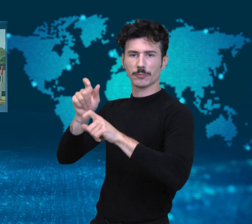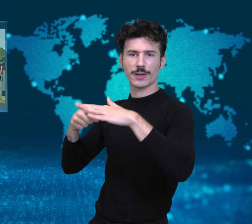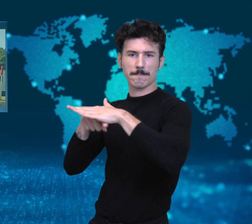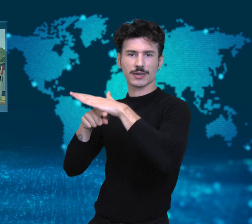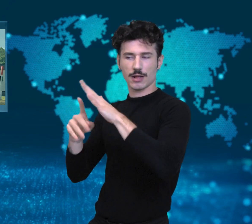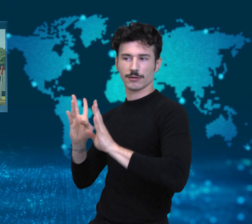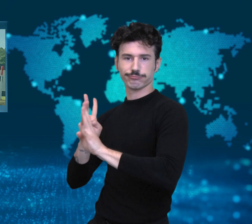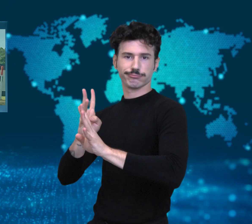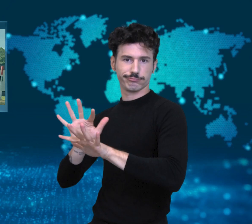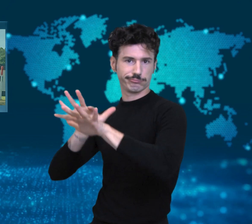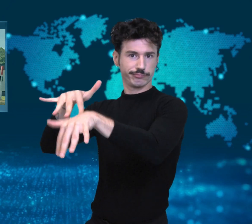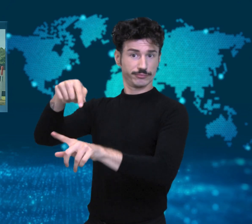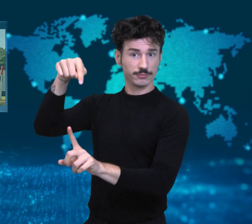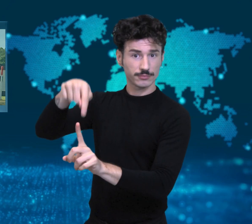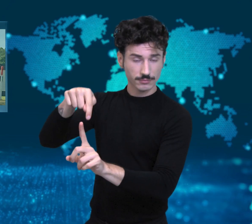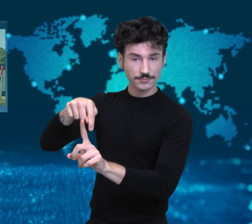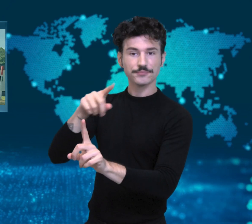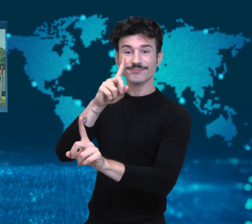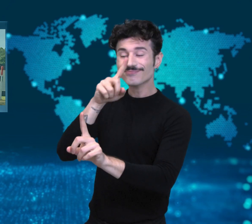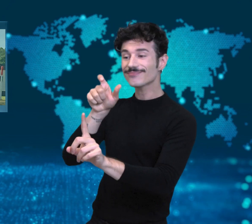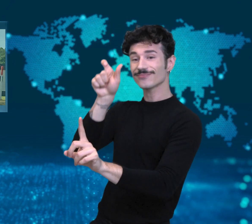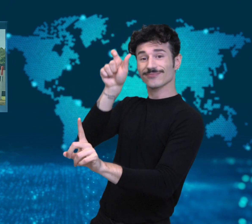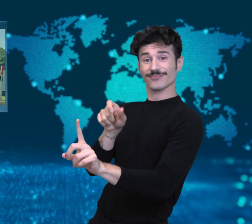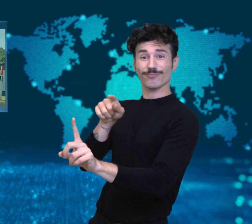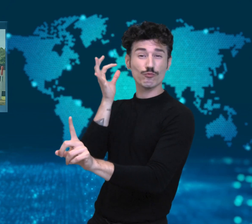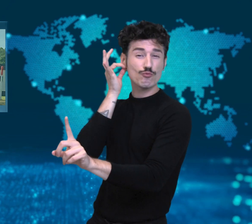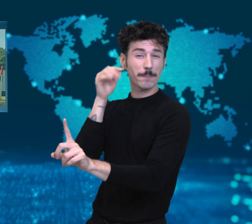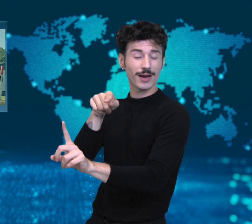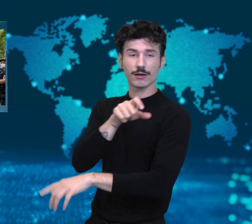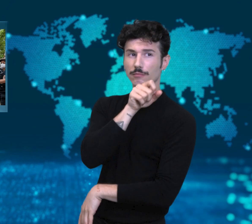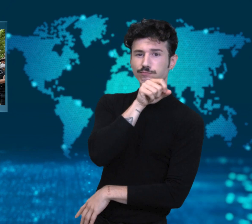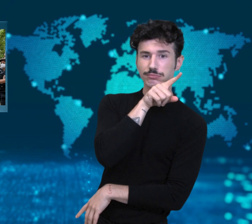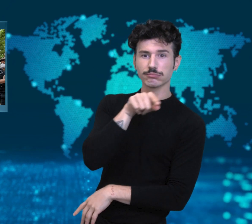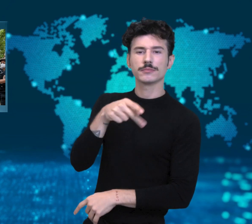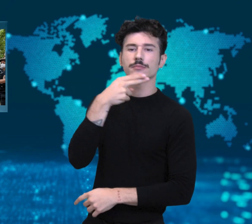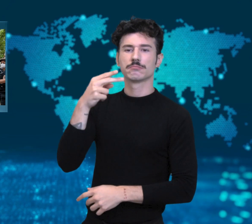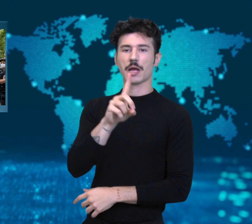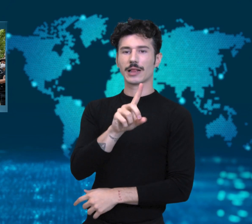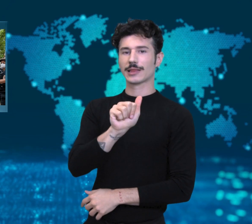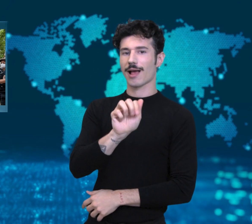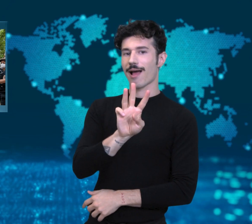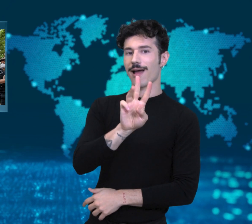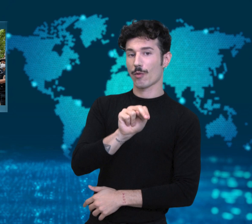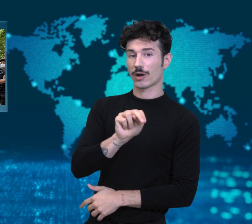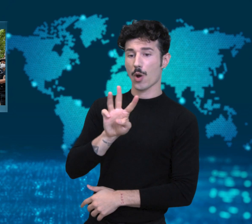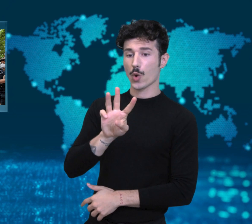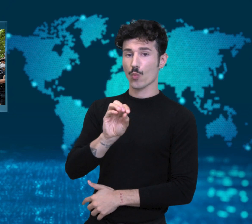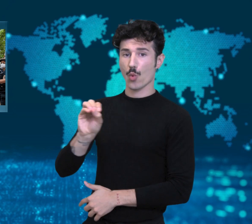A “whistleblower” nurse, who has been revealed as Dawn Wooten,